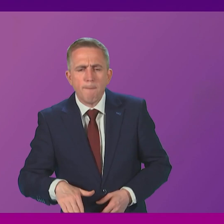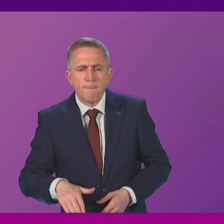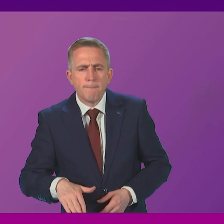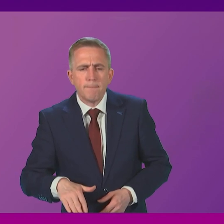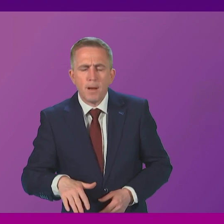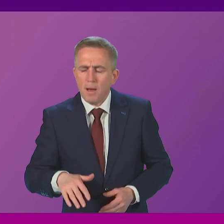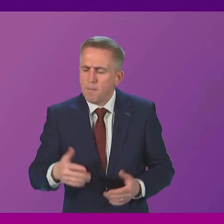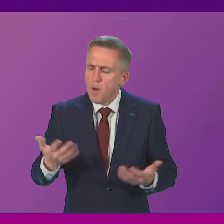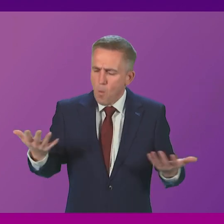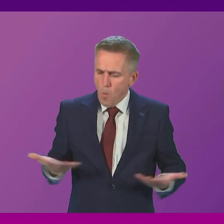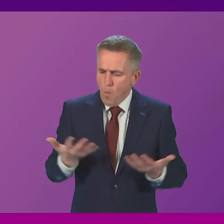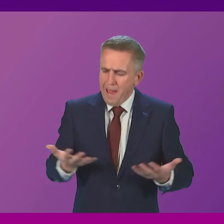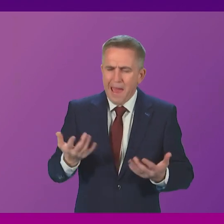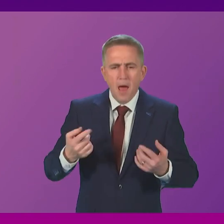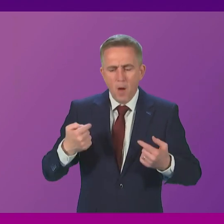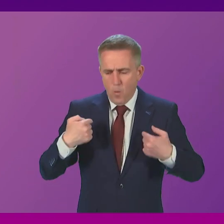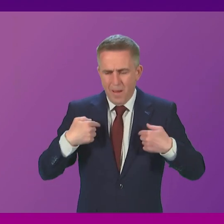going together as a nation.